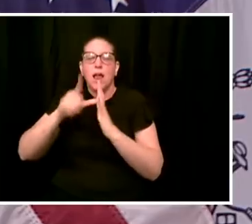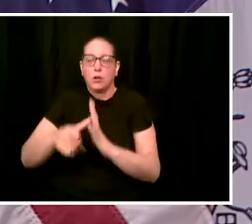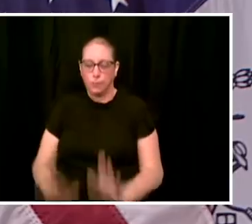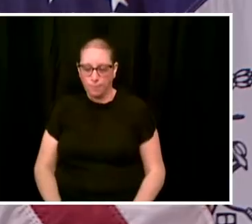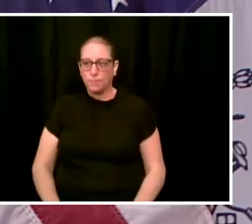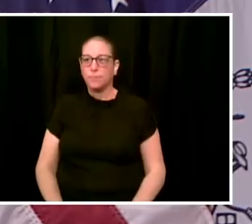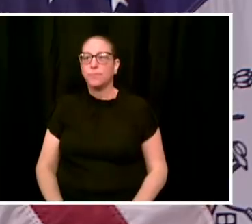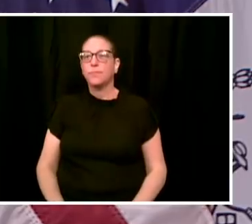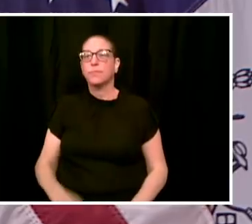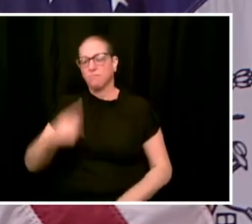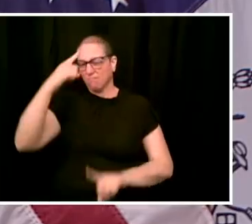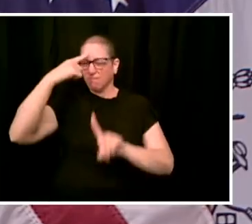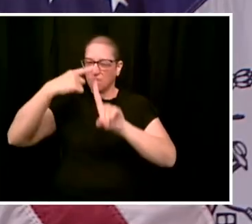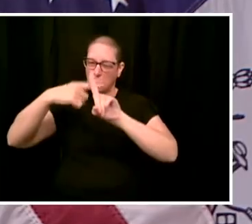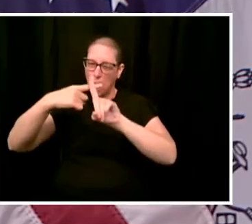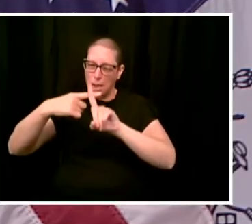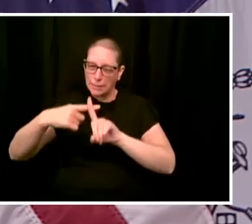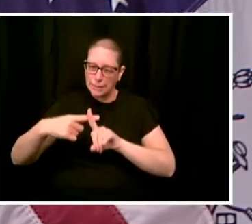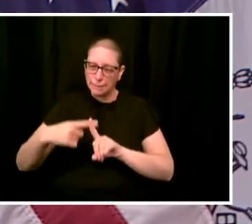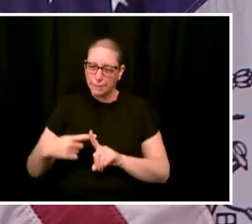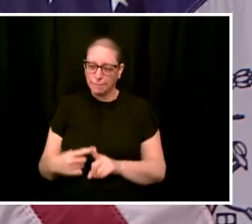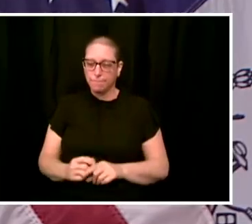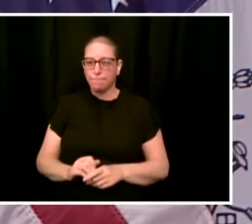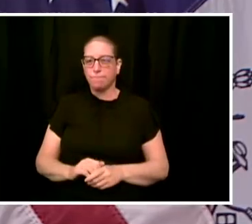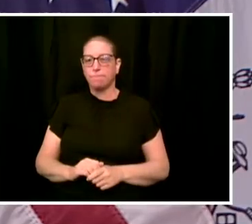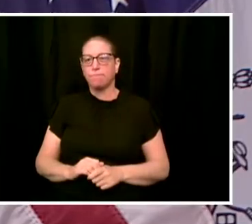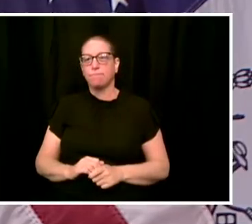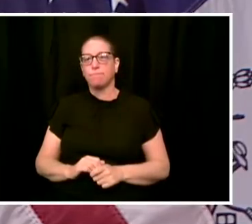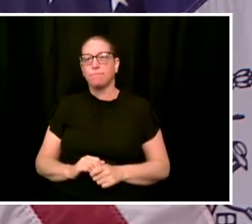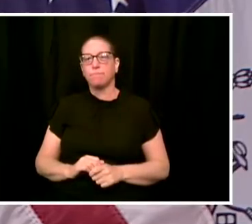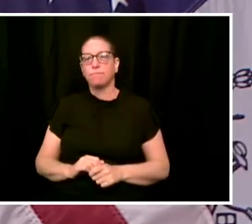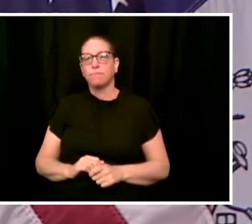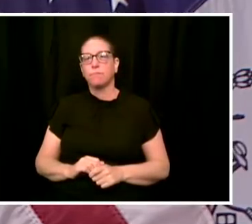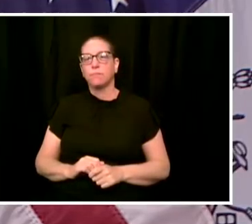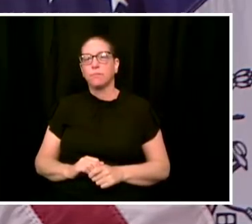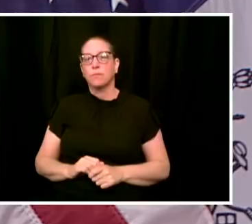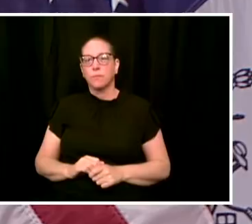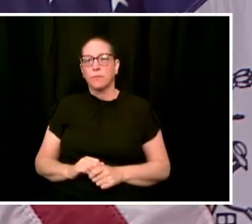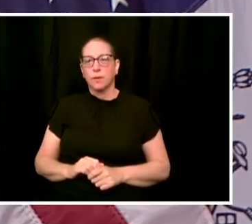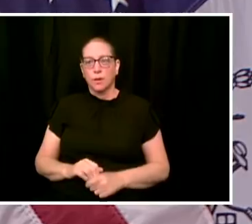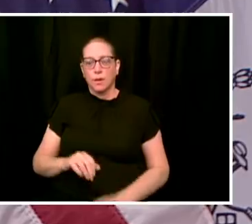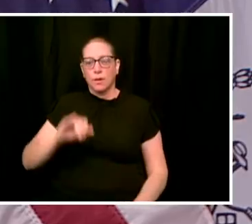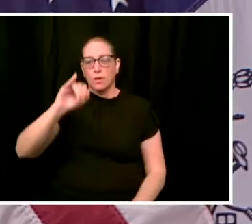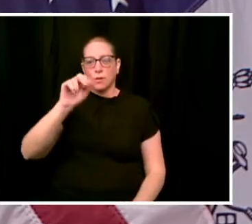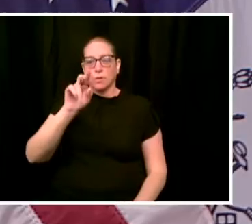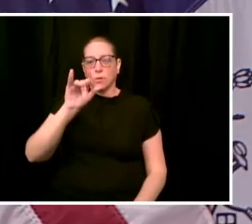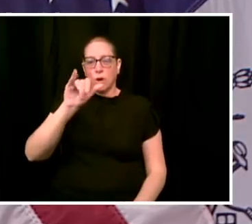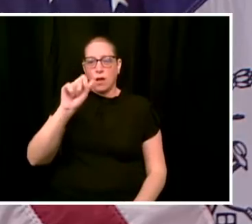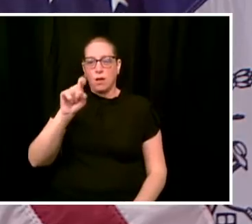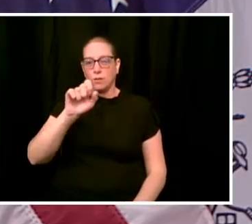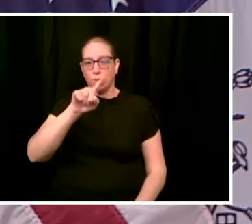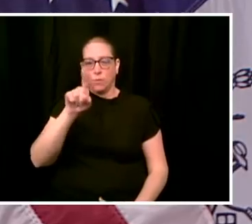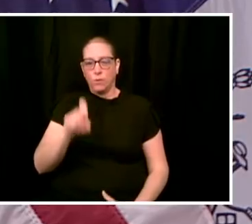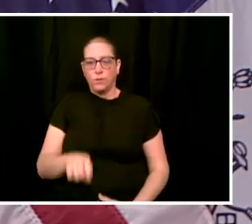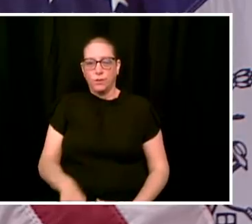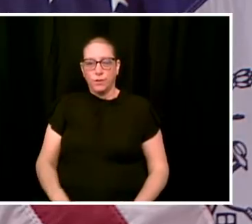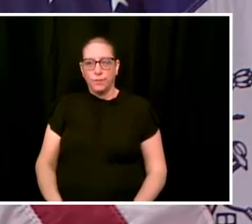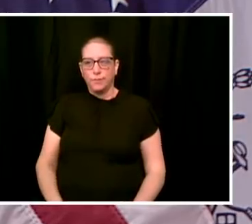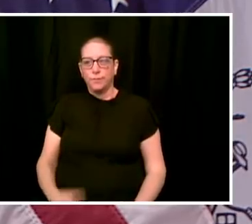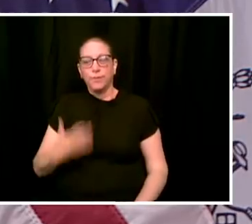THAT THE PEOPLE PEERNSING ANY HELP THEY CAN GET